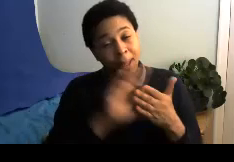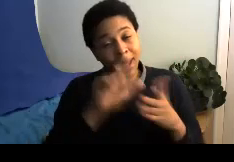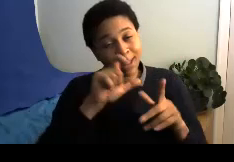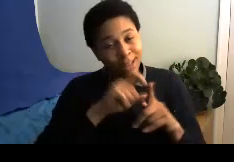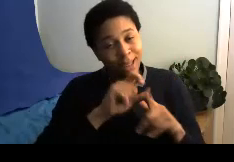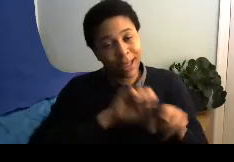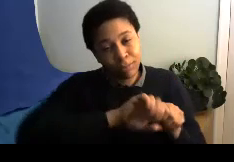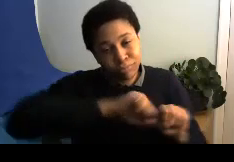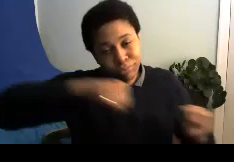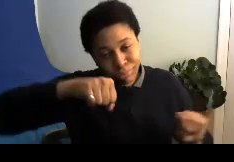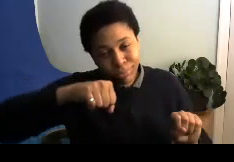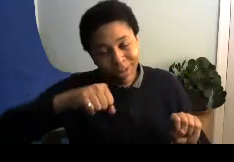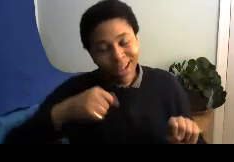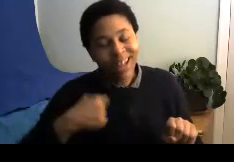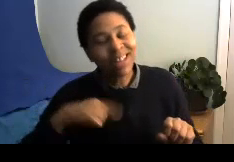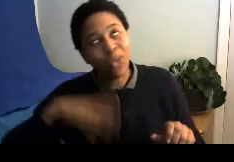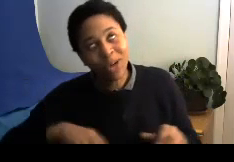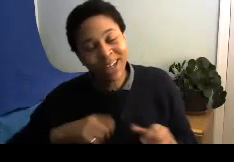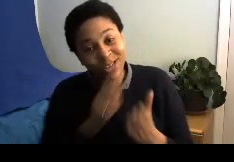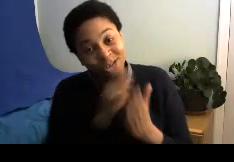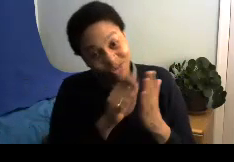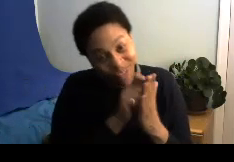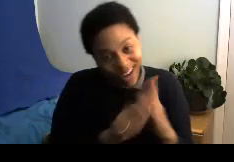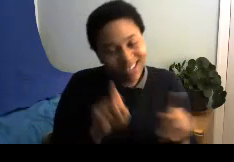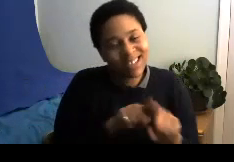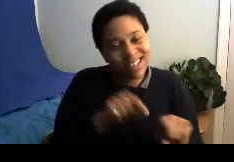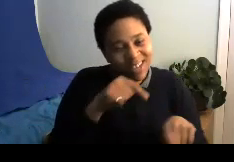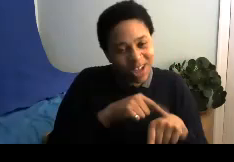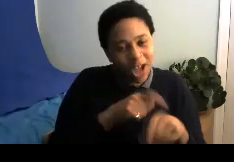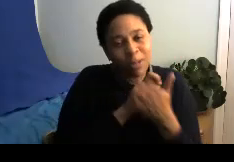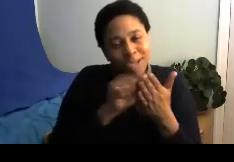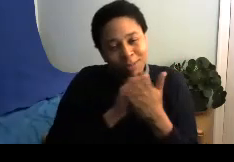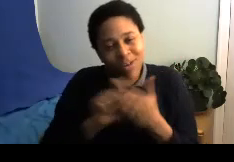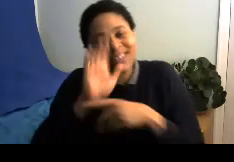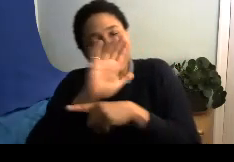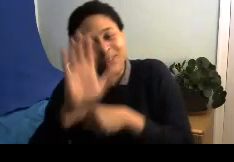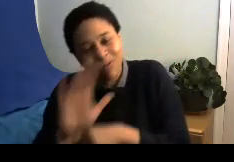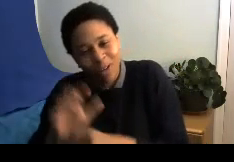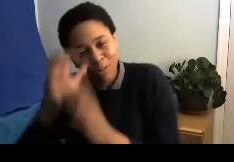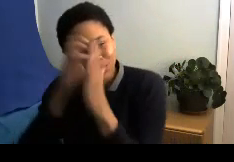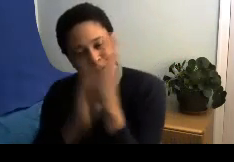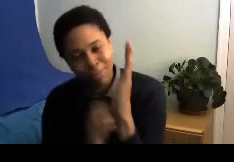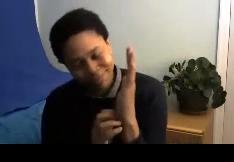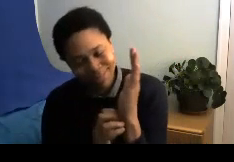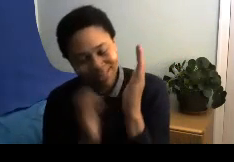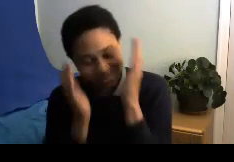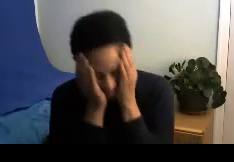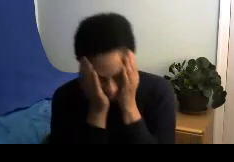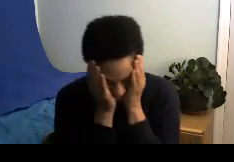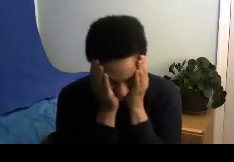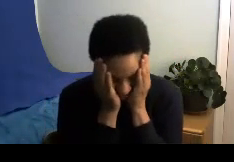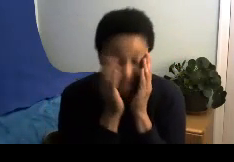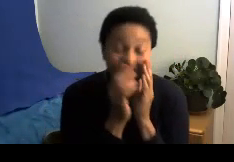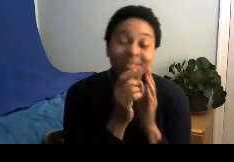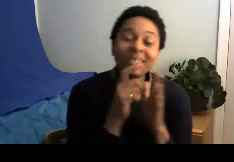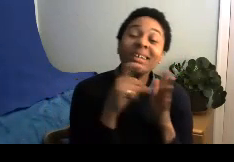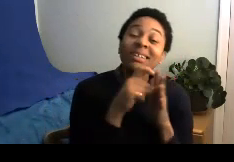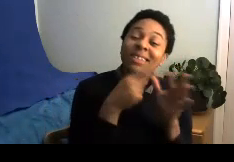writing a screenplay. I don't know, it's going to be very busy. [Dan: You need three hands basically] Yeah, exactly, three heads, and it's good for the people. Yeah.